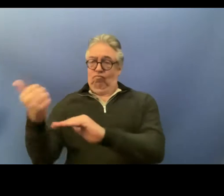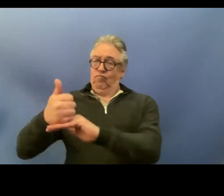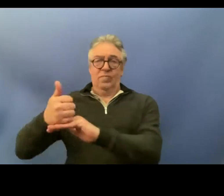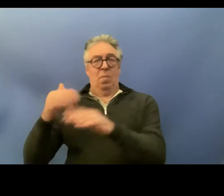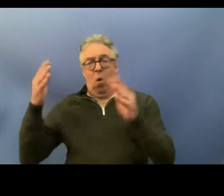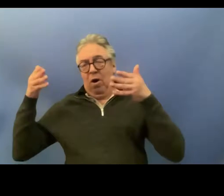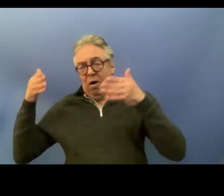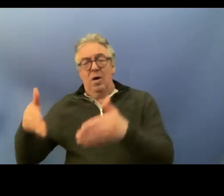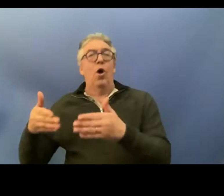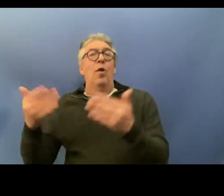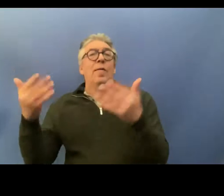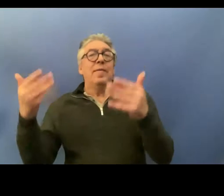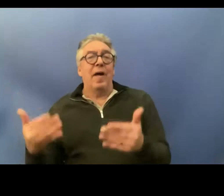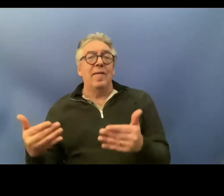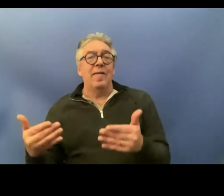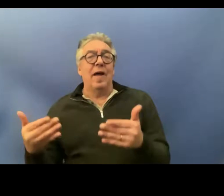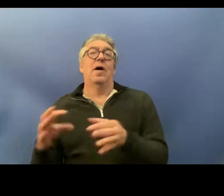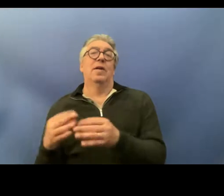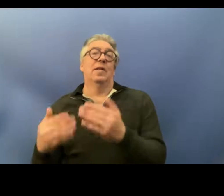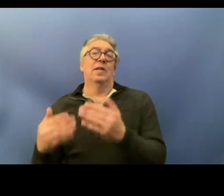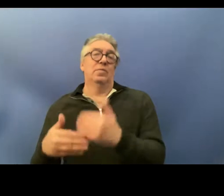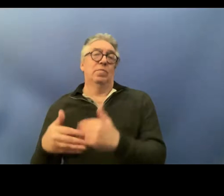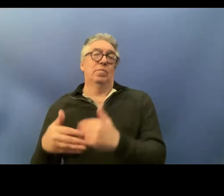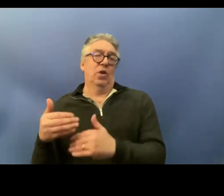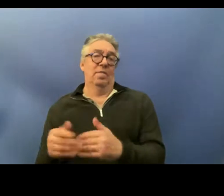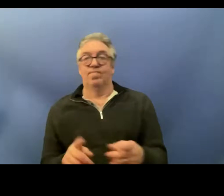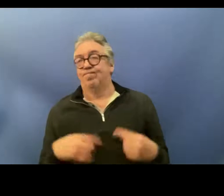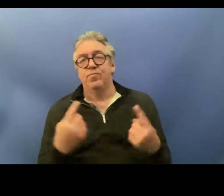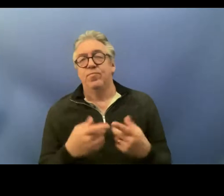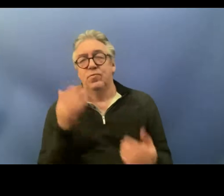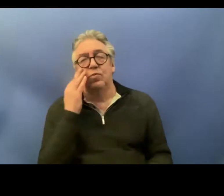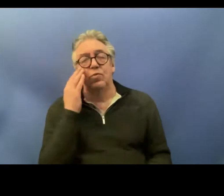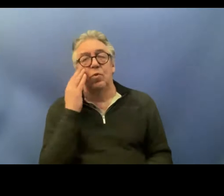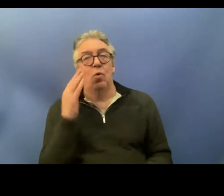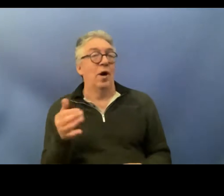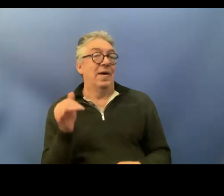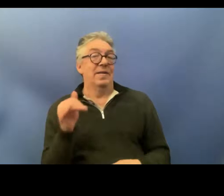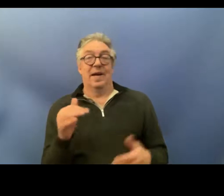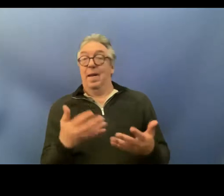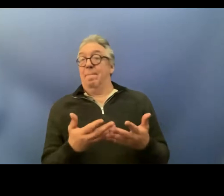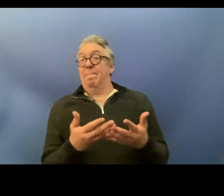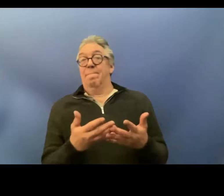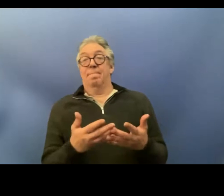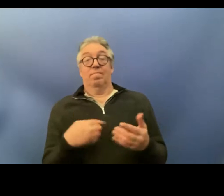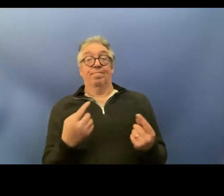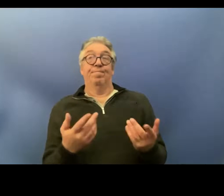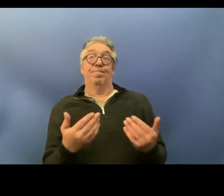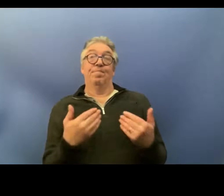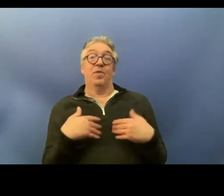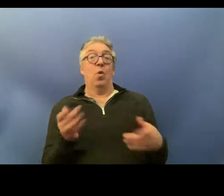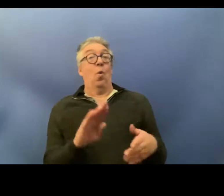As we all know, we're still facing this big gap between what's happening at the international